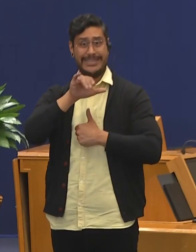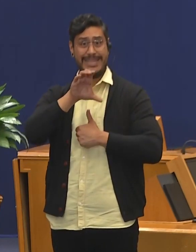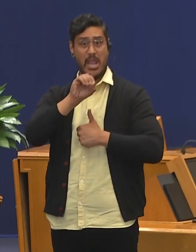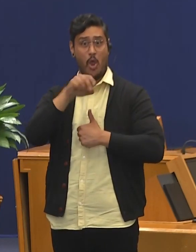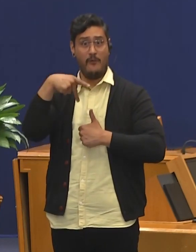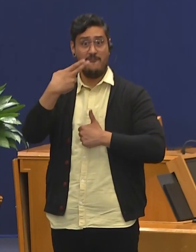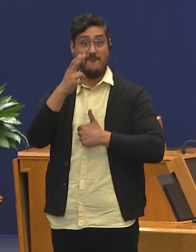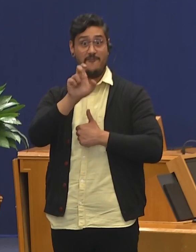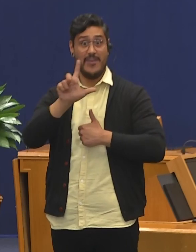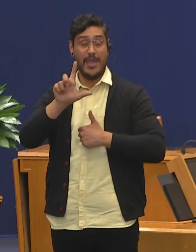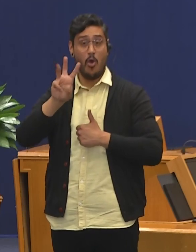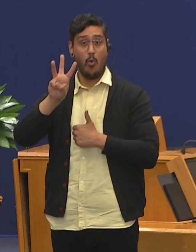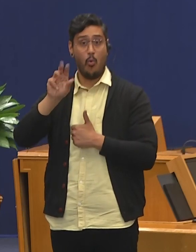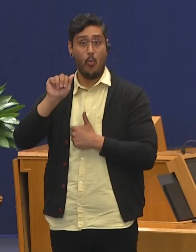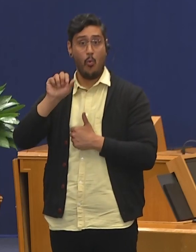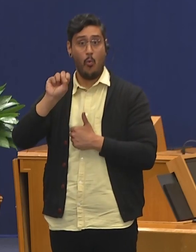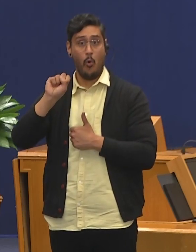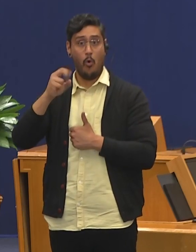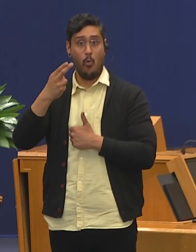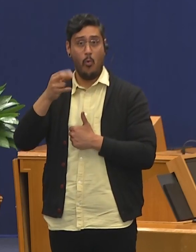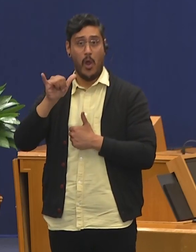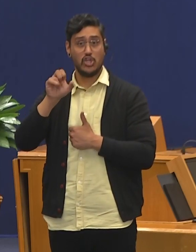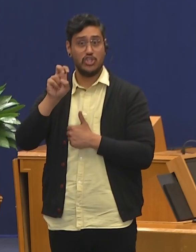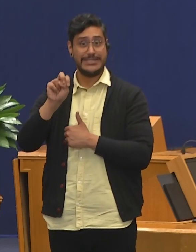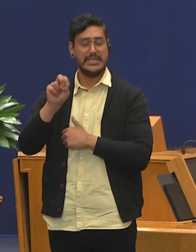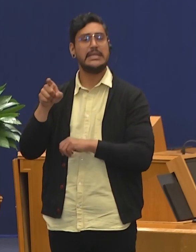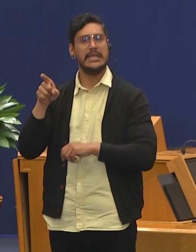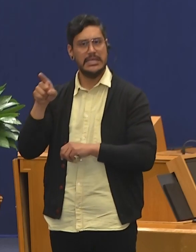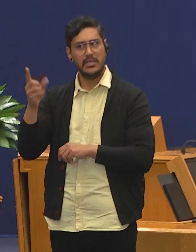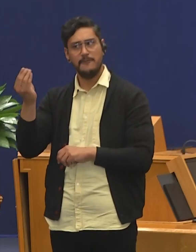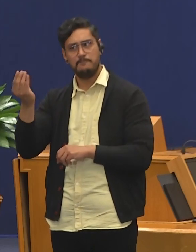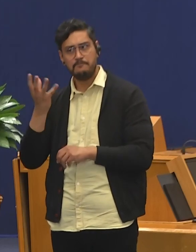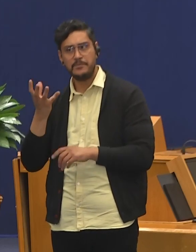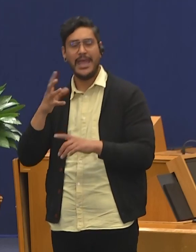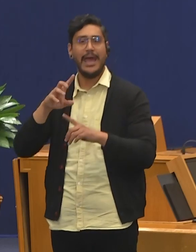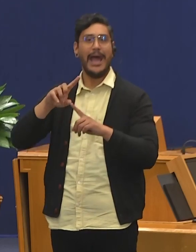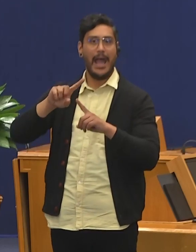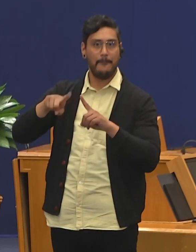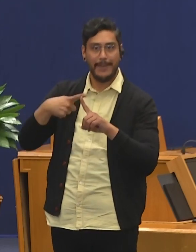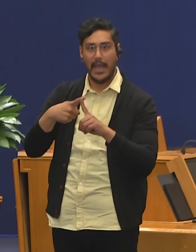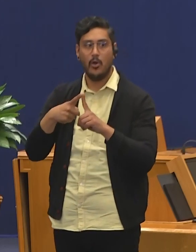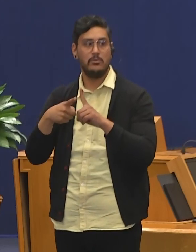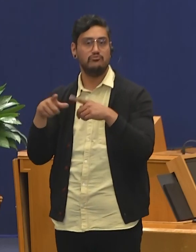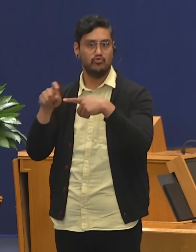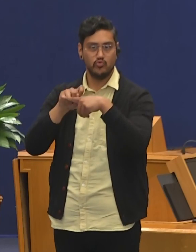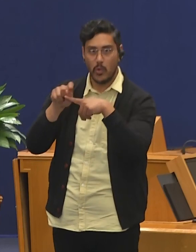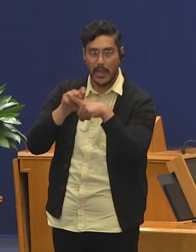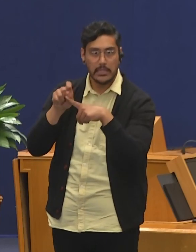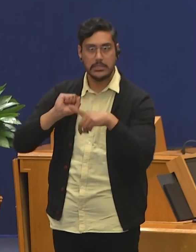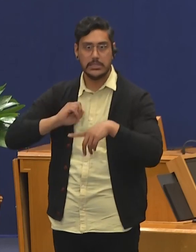THAT OUR C.E.O. THERE PHIL WASHINGTON HAS BEEN KEEPING US ABREAST IN TERMS OF MAKING SURE